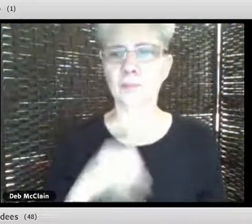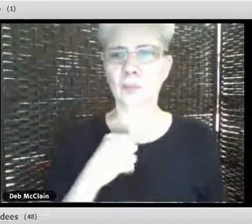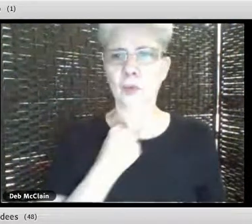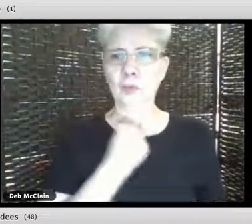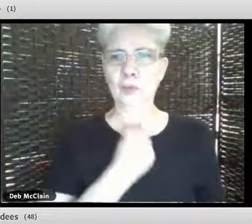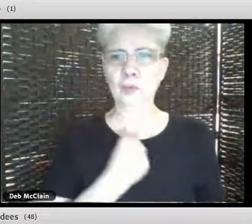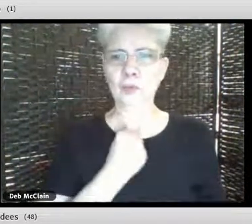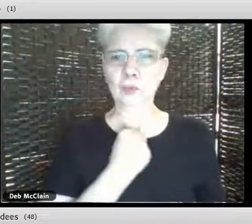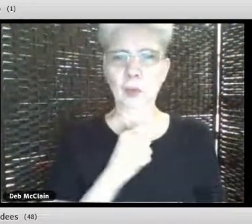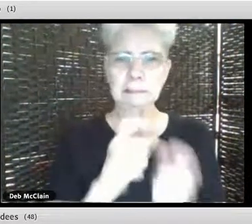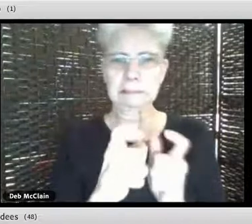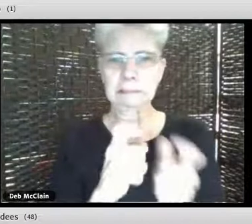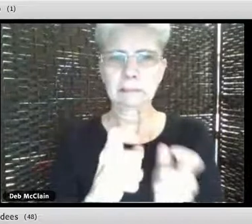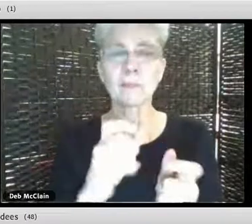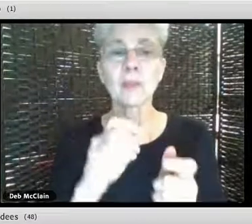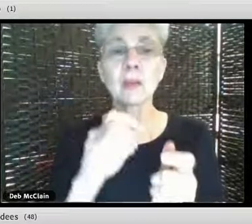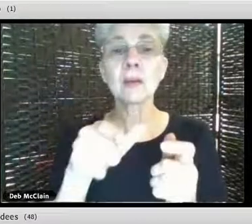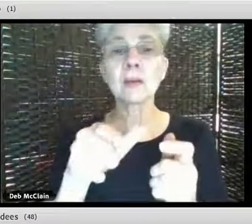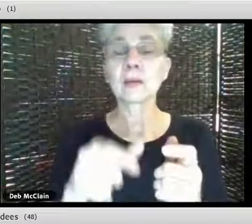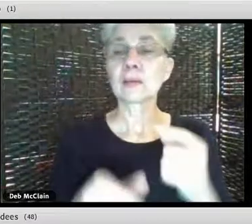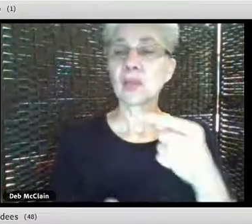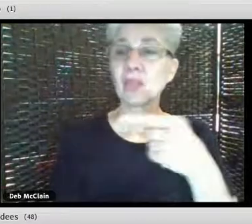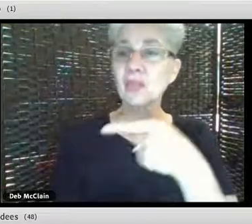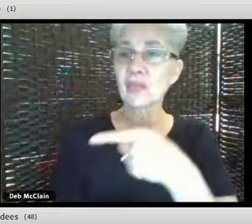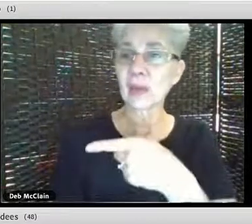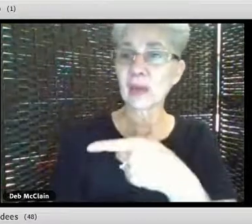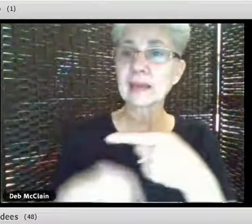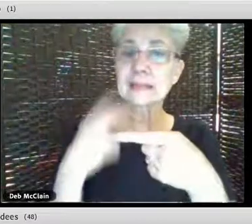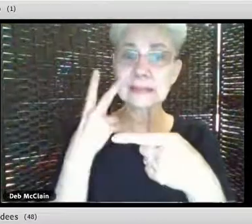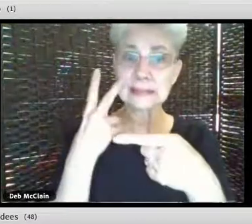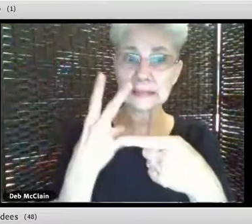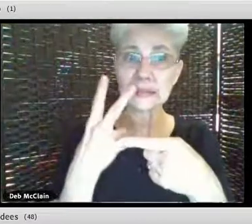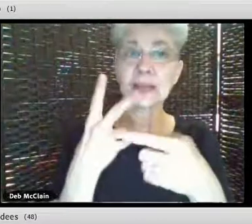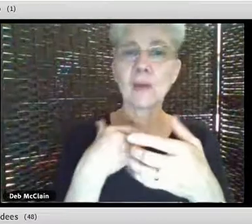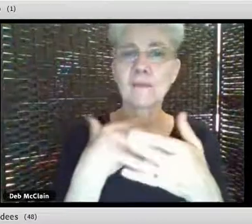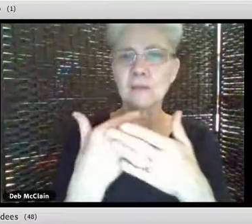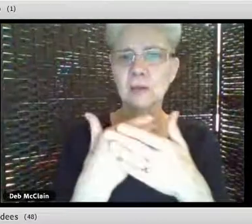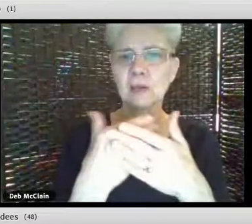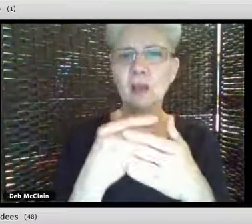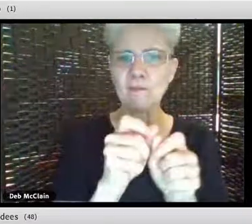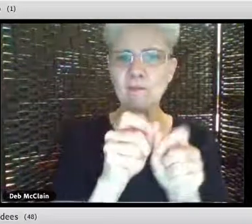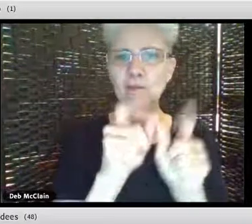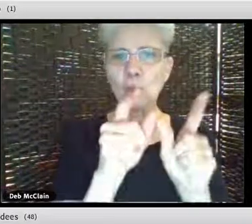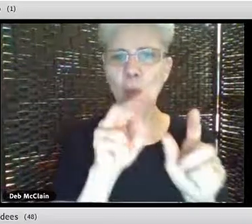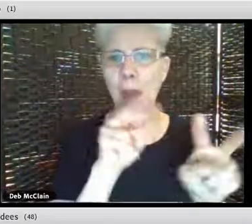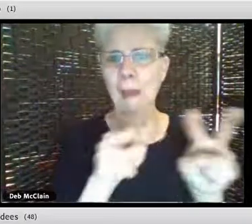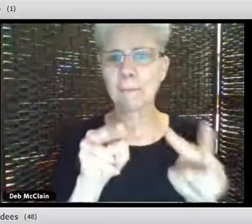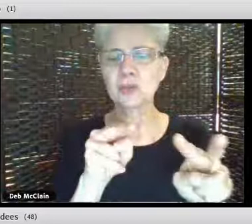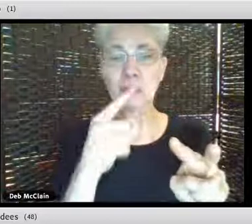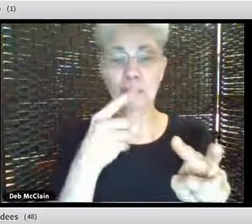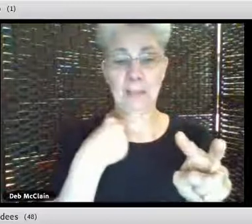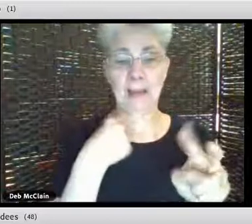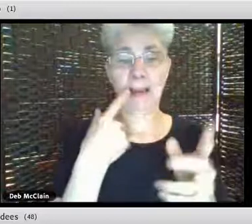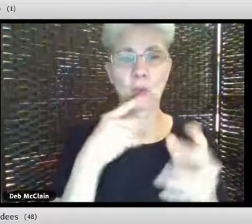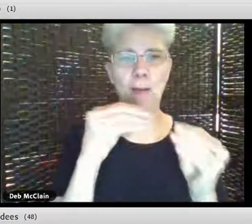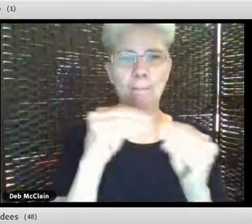So you can kind of see what's there. You do have some different view options because if you're like me, I kind of like more of a detailed view,